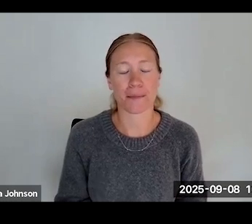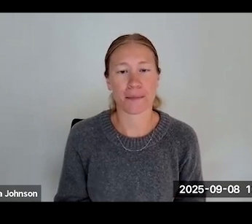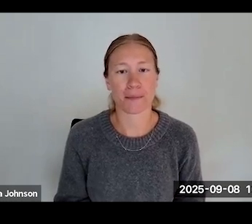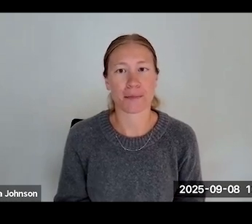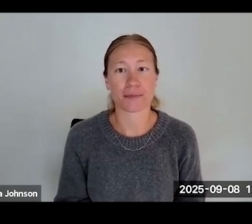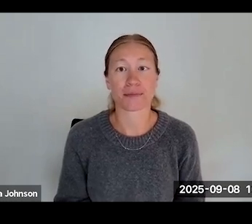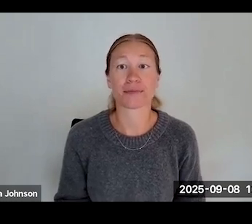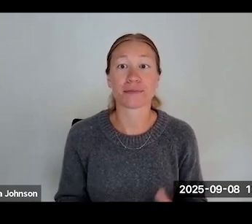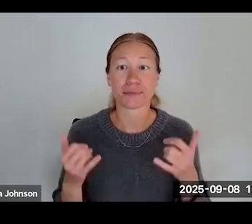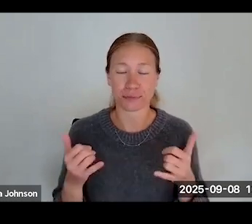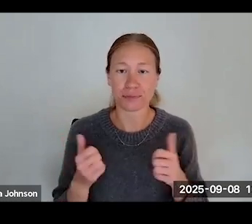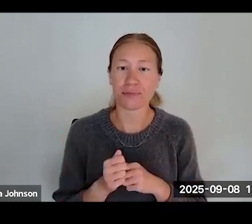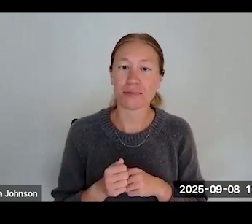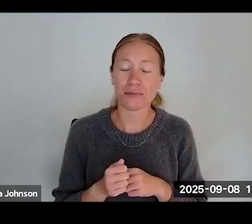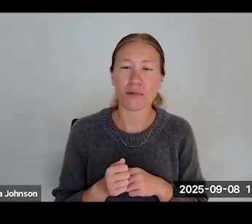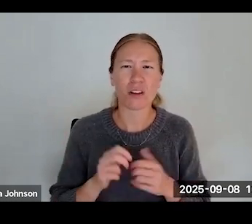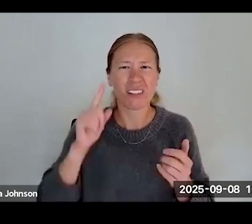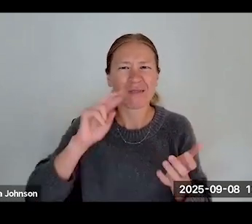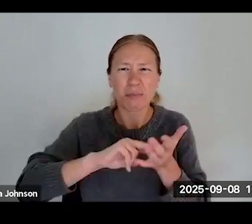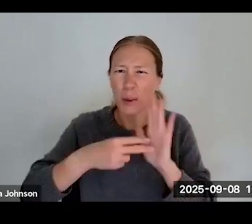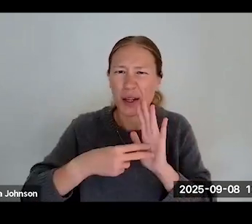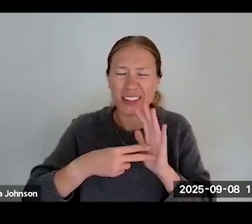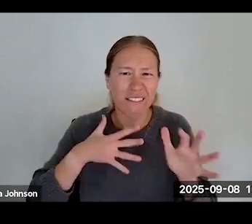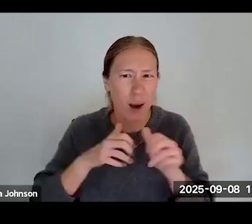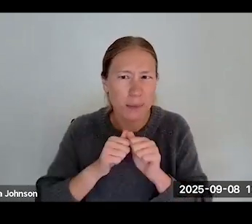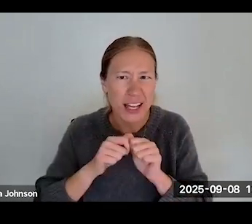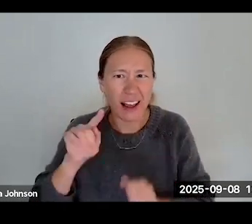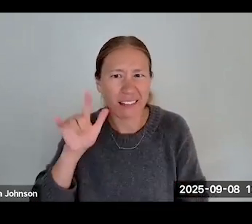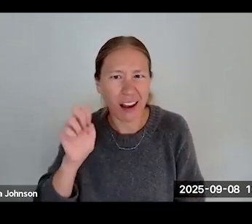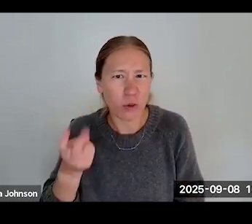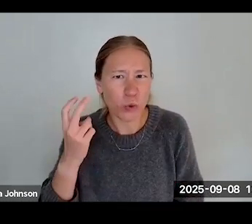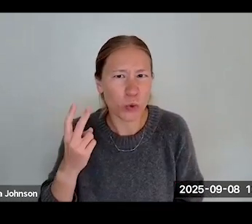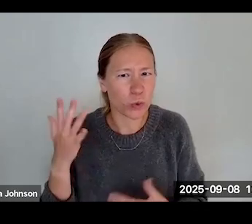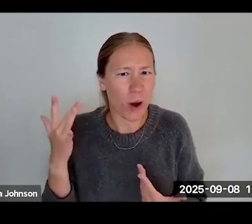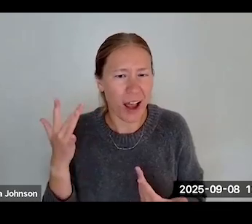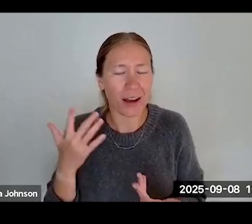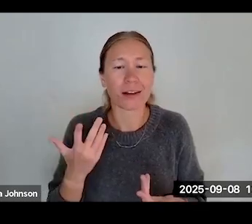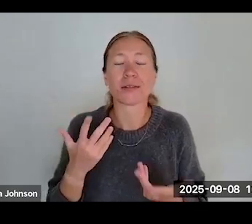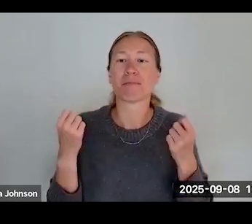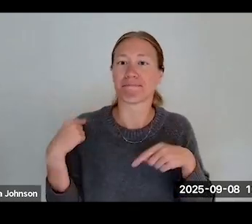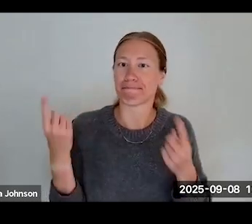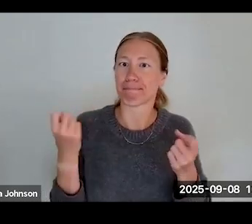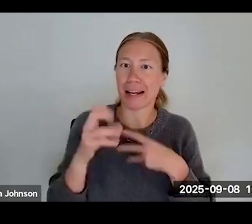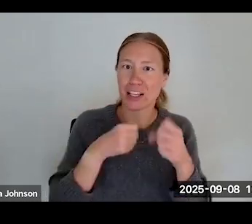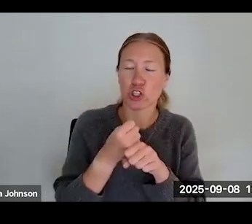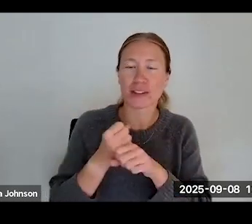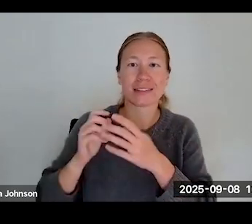Following up on that, what was the purpose of these updates to Title II? For many years, disability and accessibility advocates,